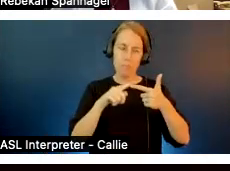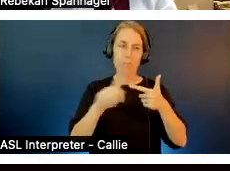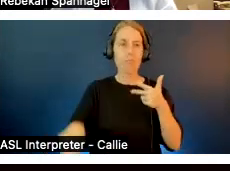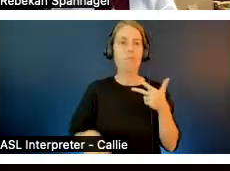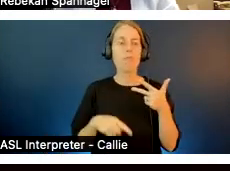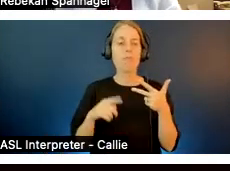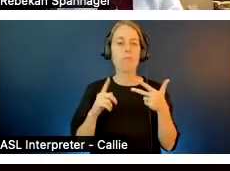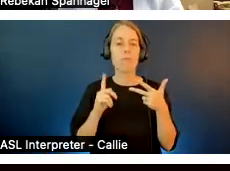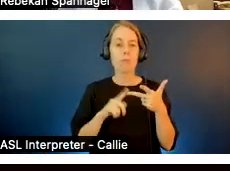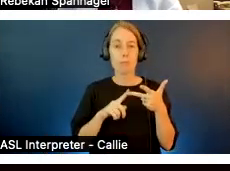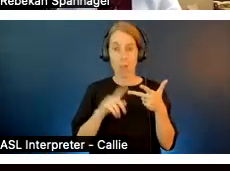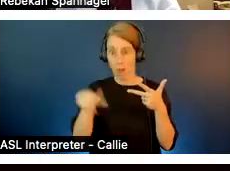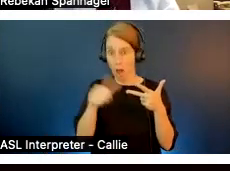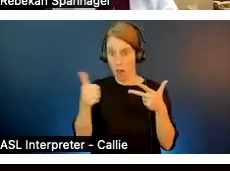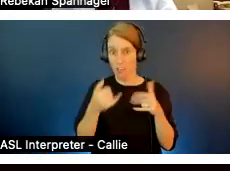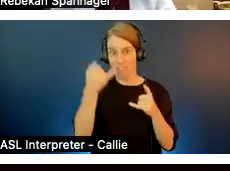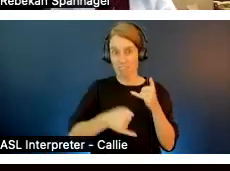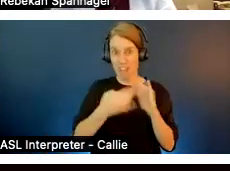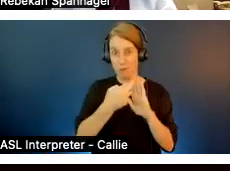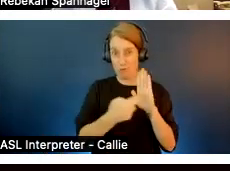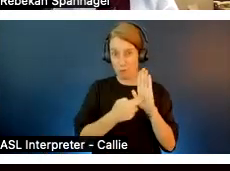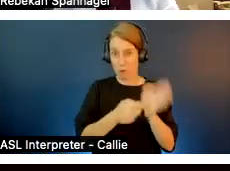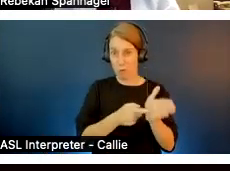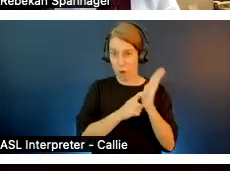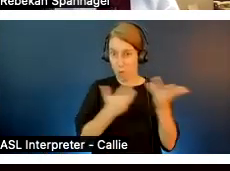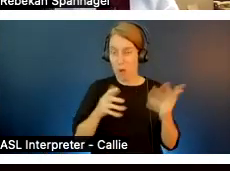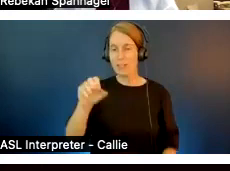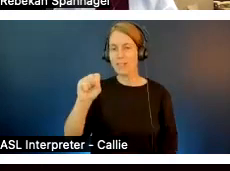crucial aspects of the final rule as well as the settings requirements so again this applies to